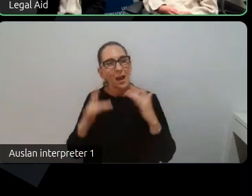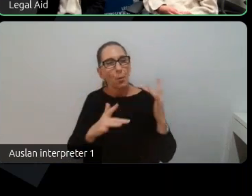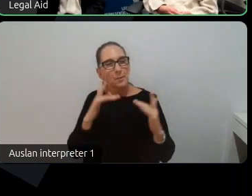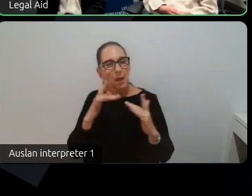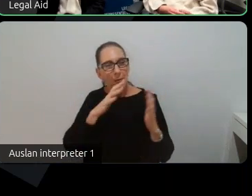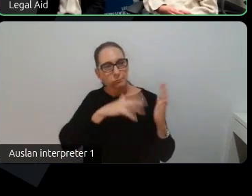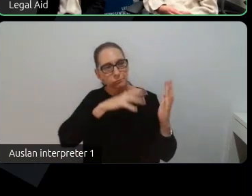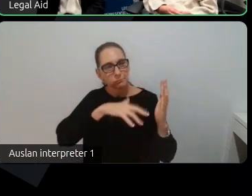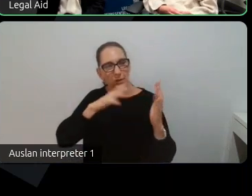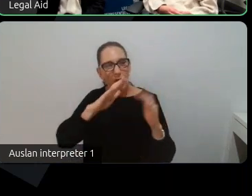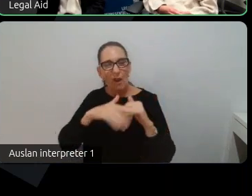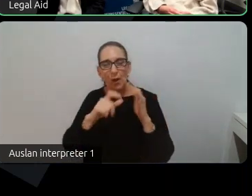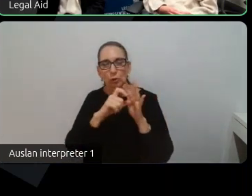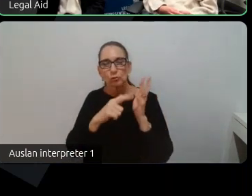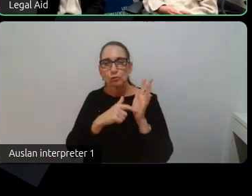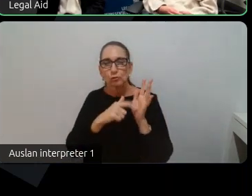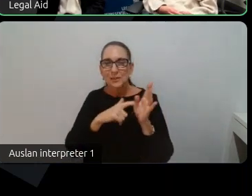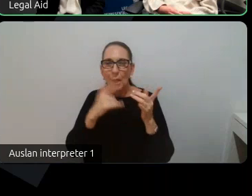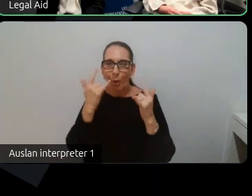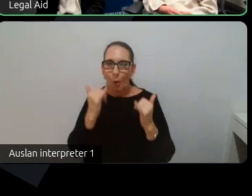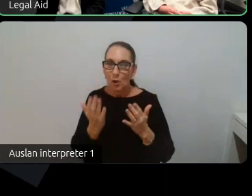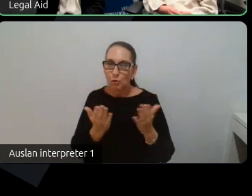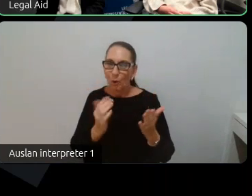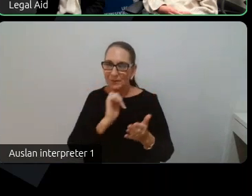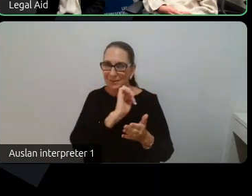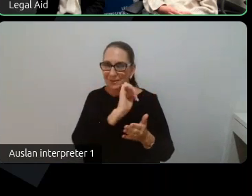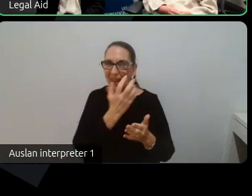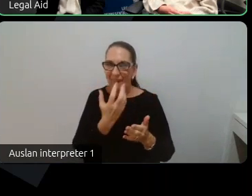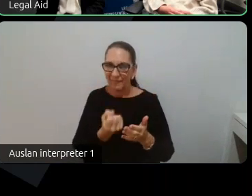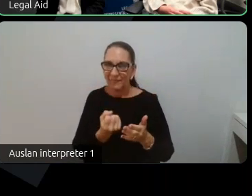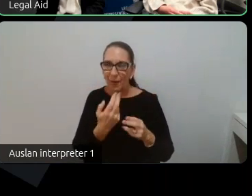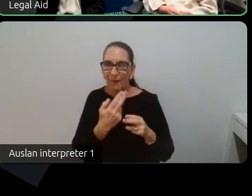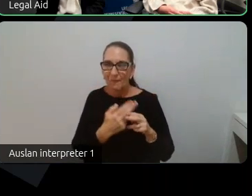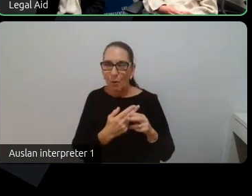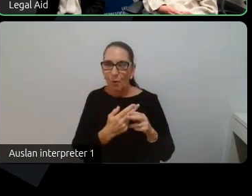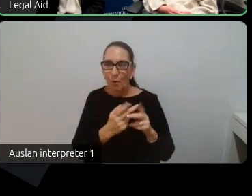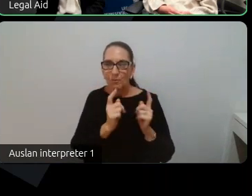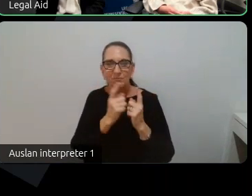duty law services that are available in each of the areas of domestic violence,